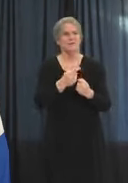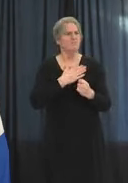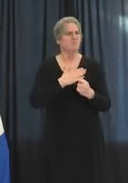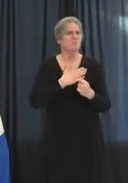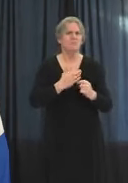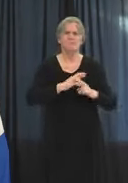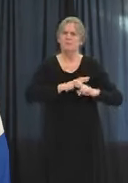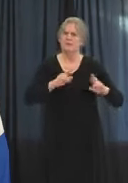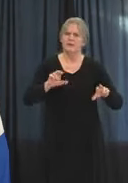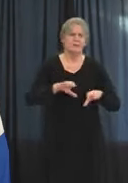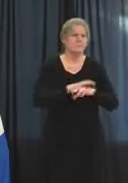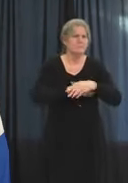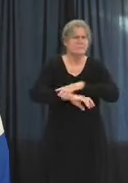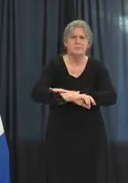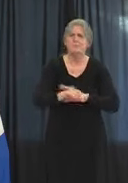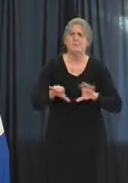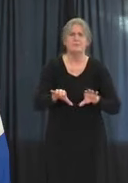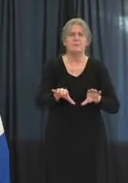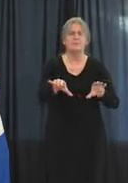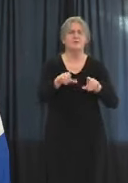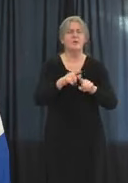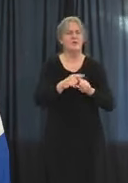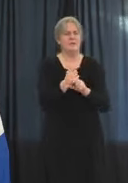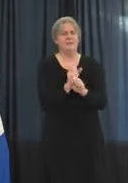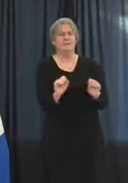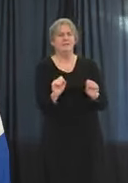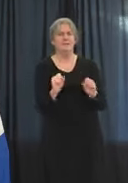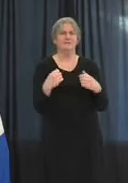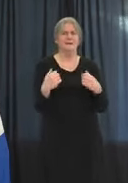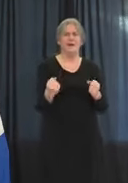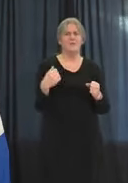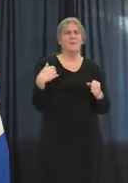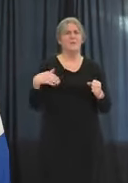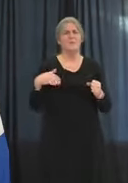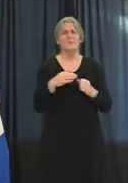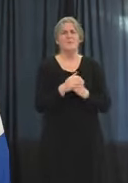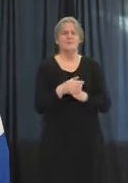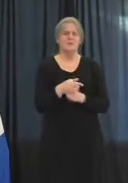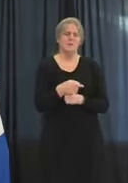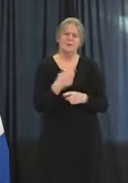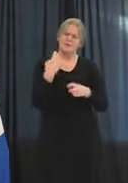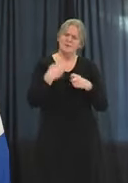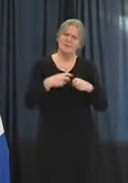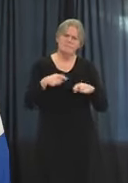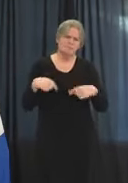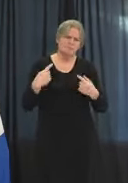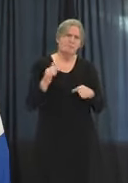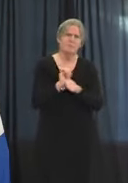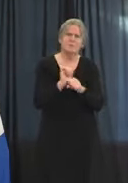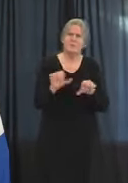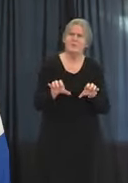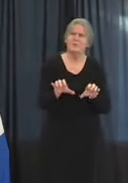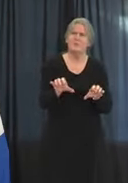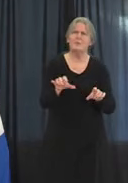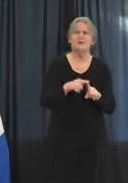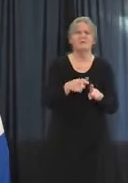selfless -- selfless dedication to keeping all of us safe and healthy. I know how hard you're all working at this time and we